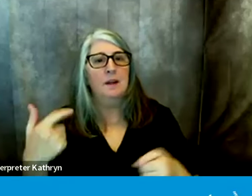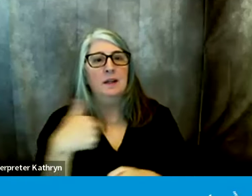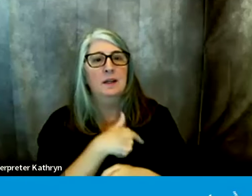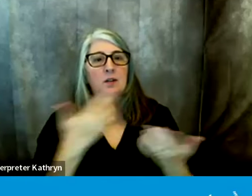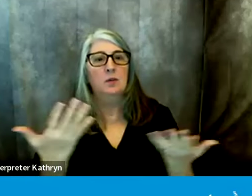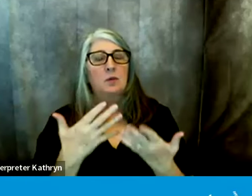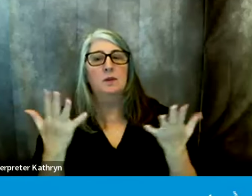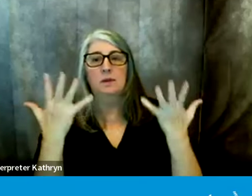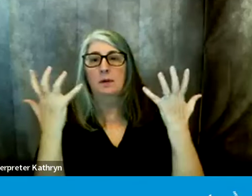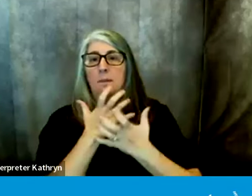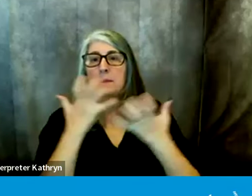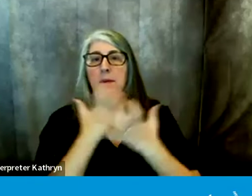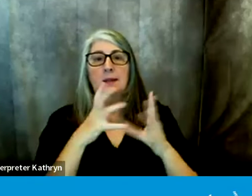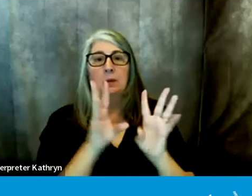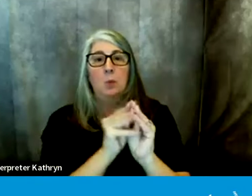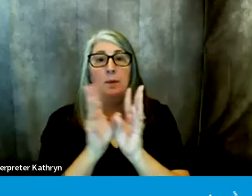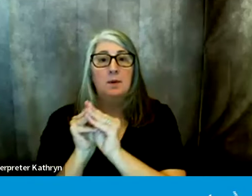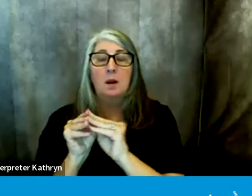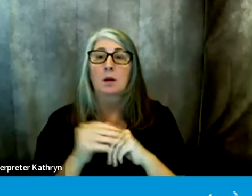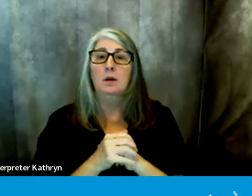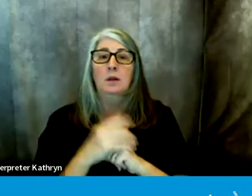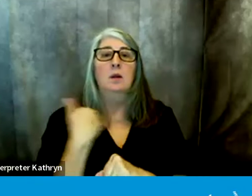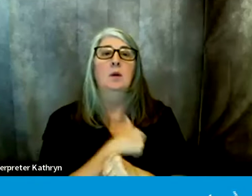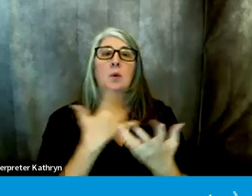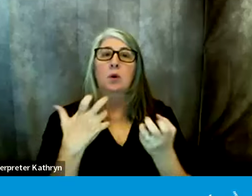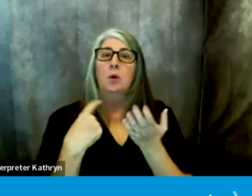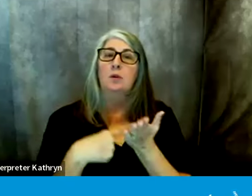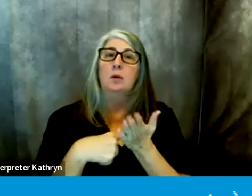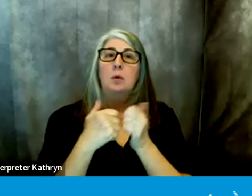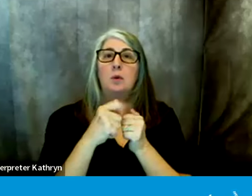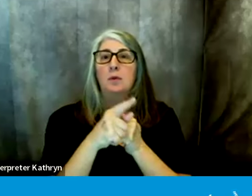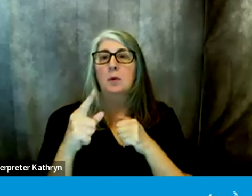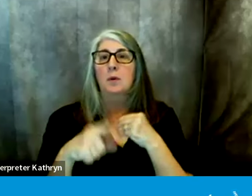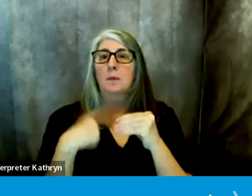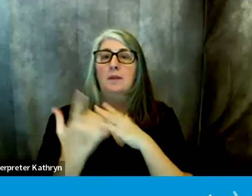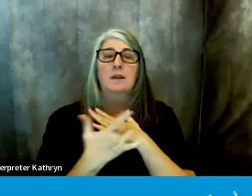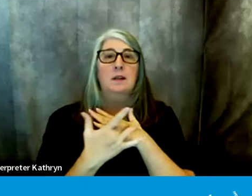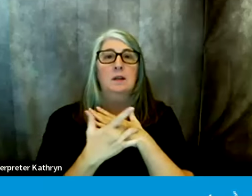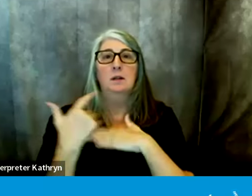We are honored to talk to you about some of the technology that we're developing here at SpineX.